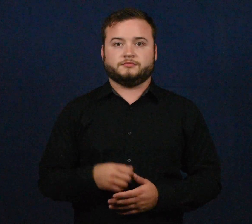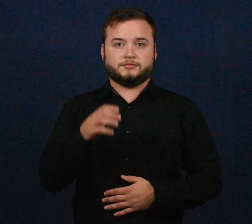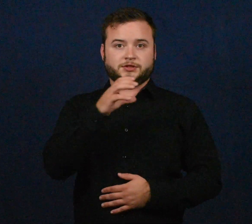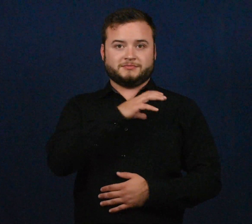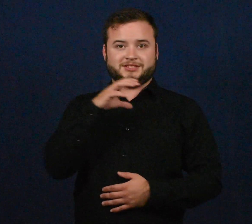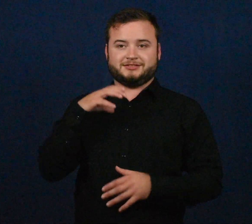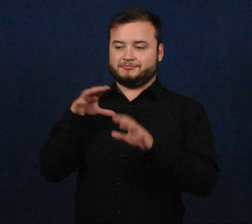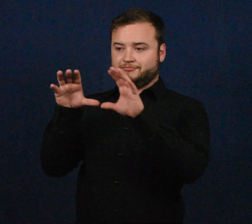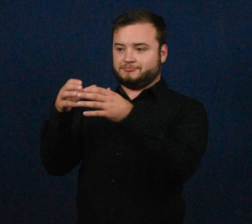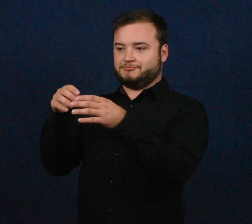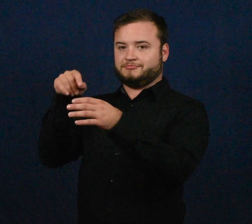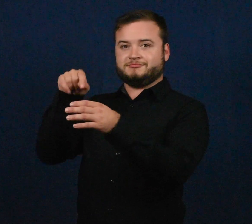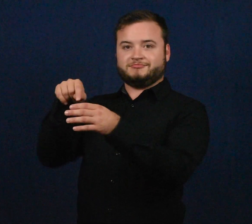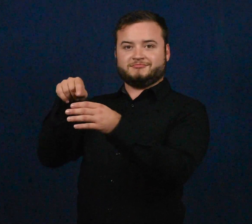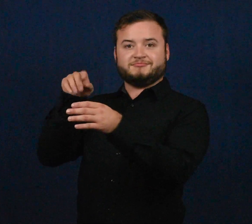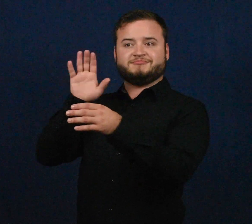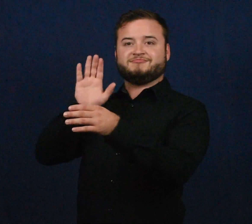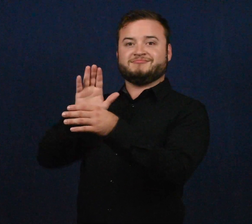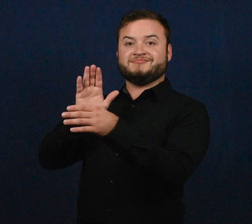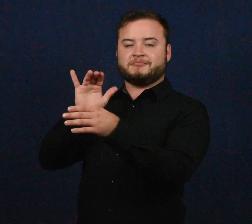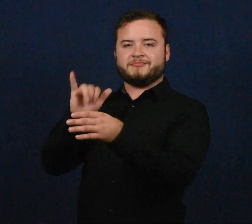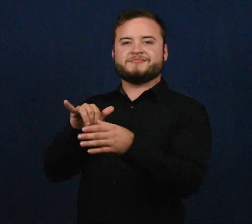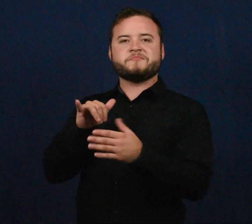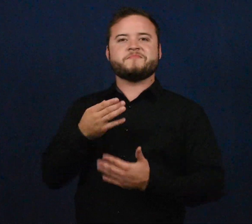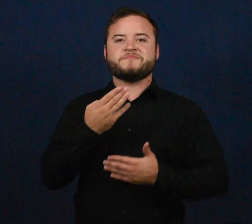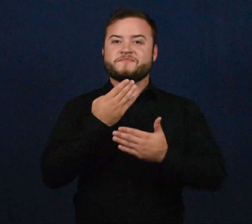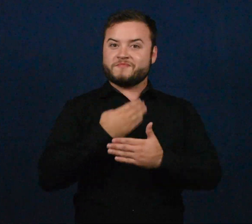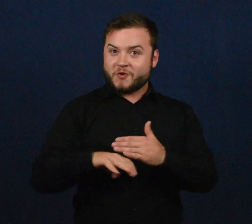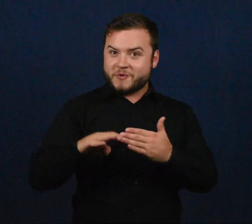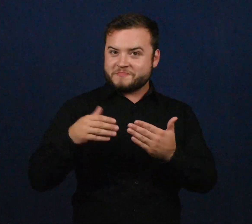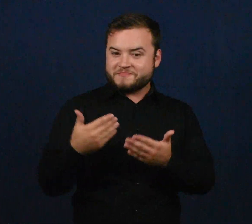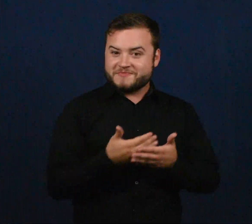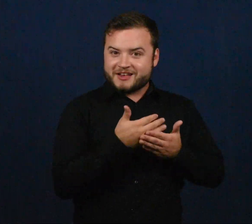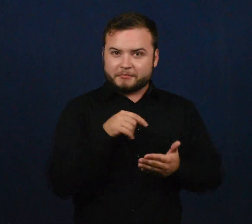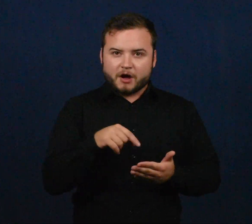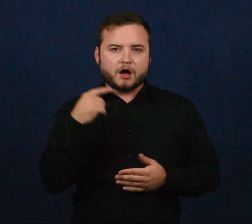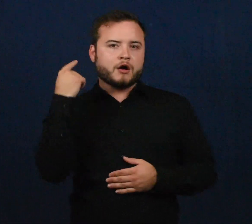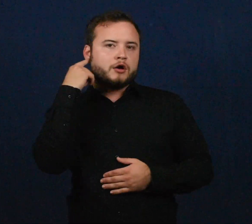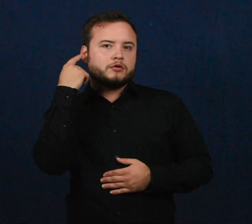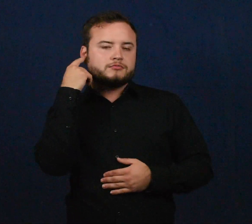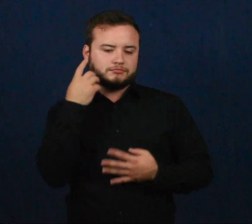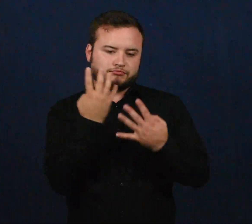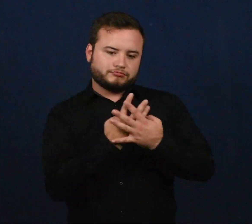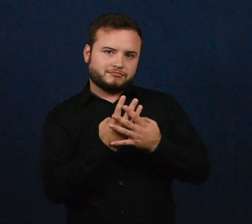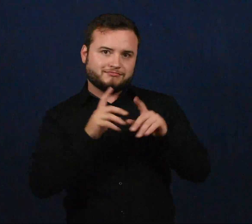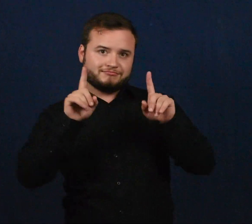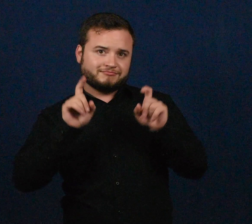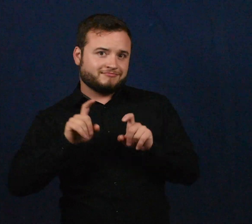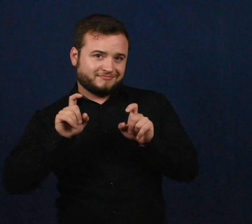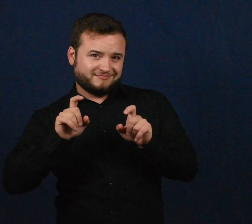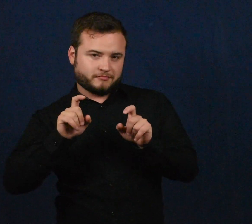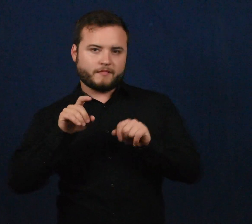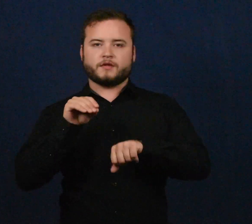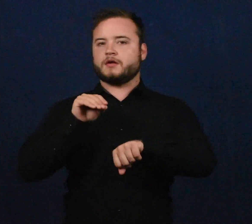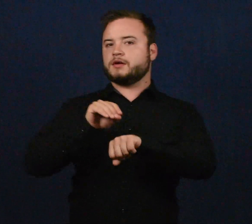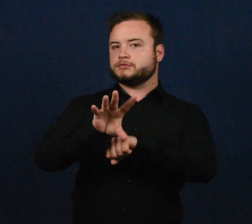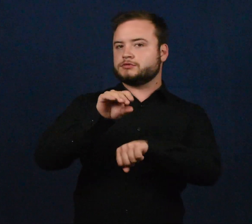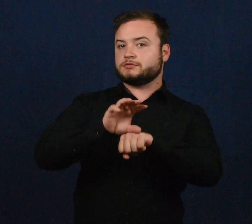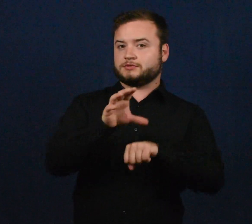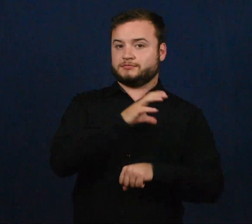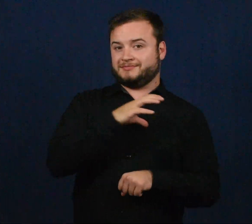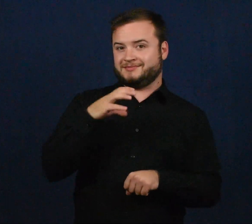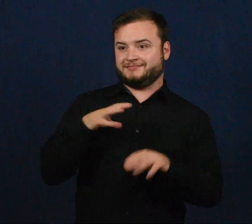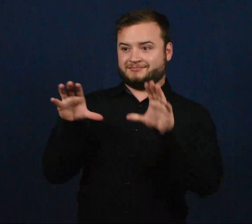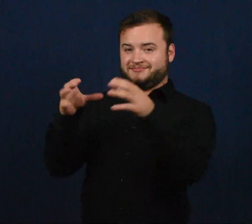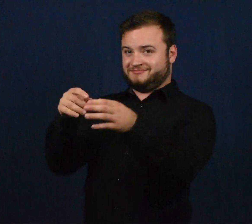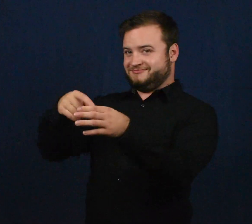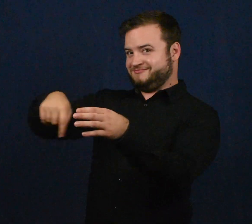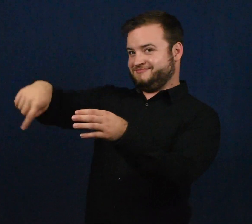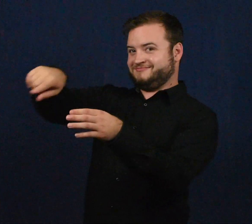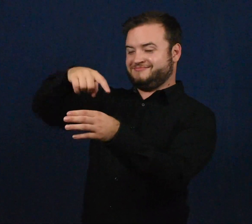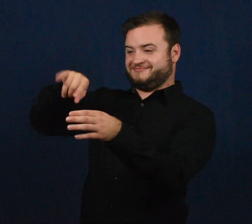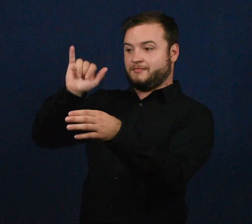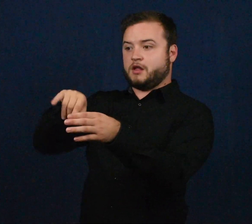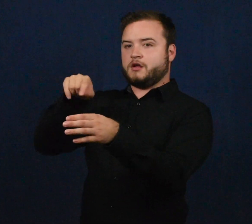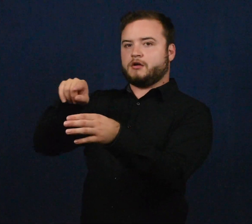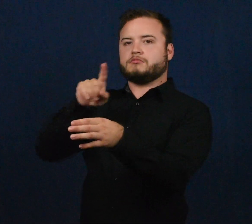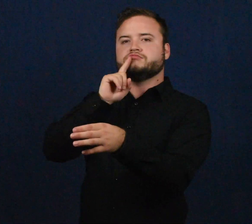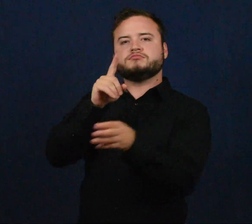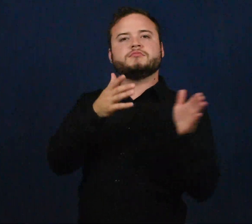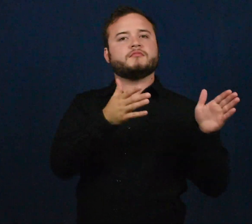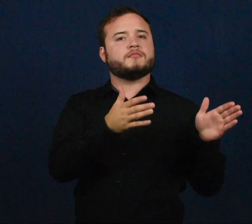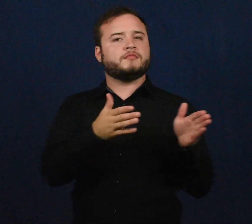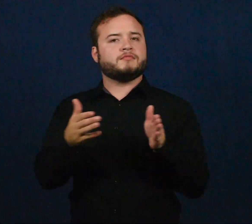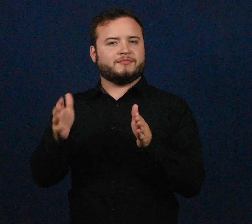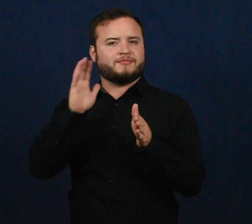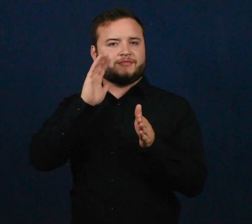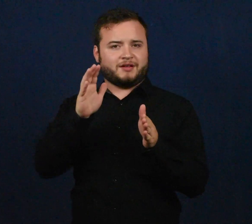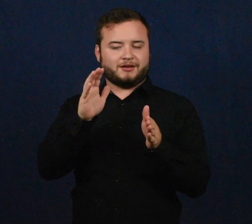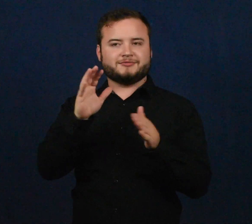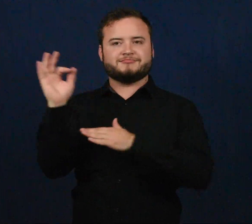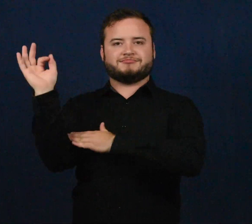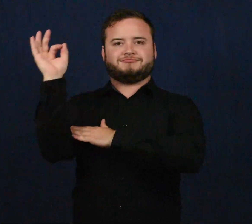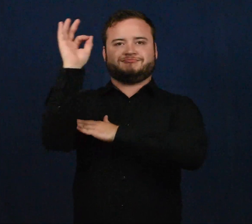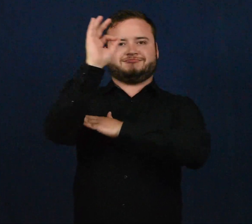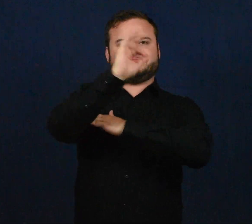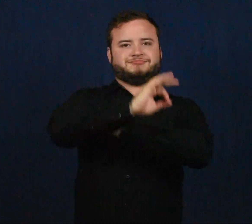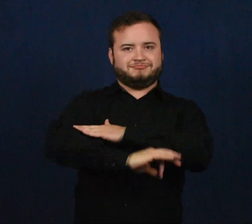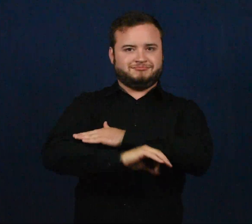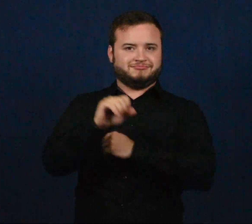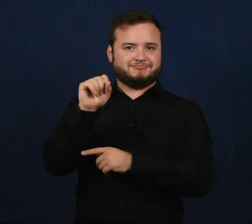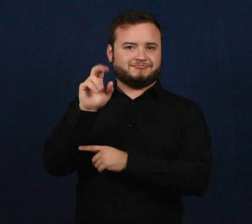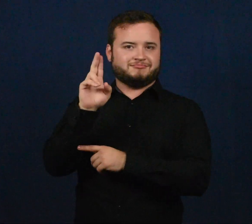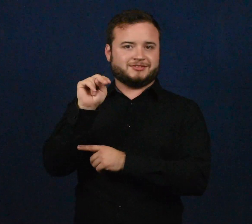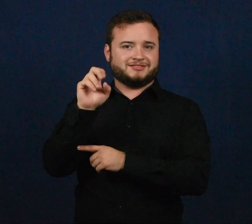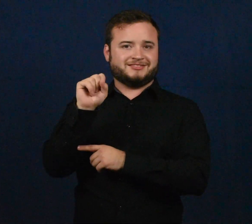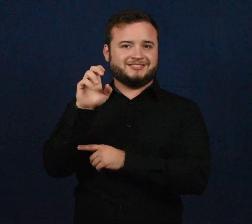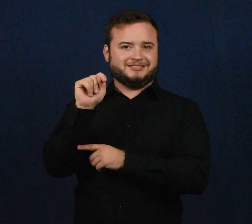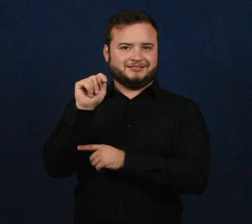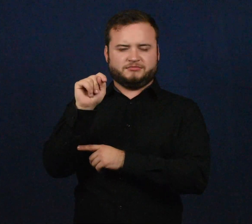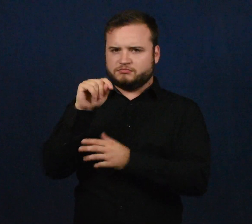The Newborn Hearing Screening Advisory Group was scheduled to sunset,